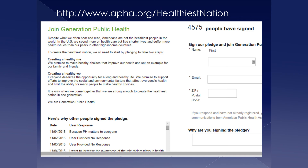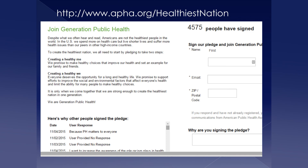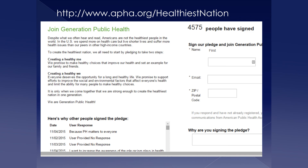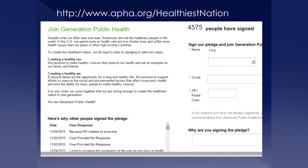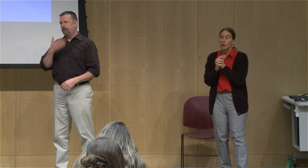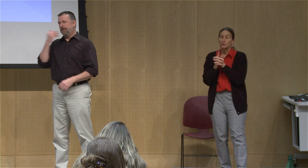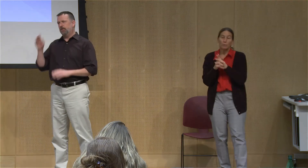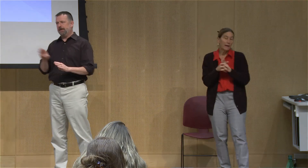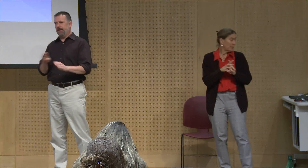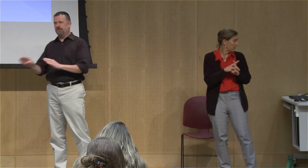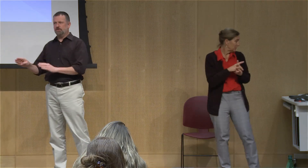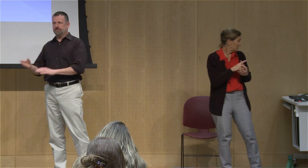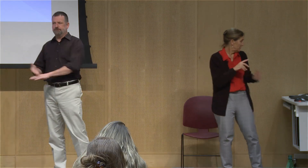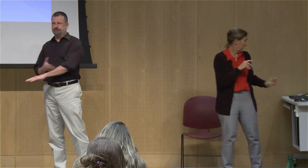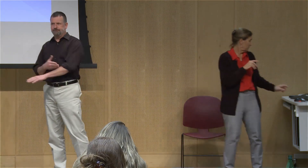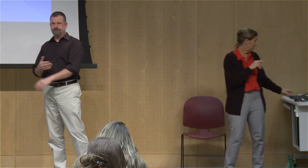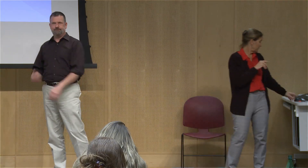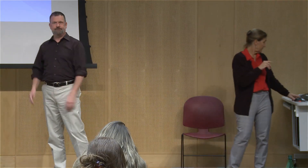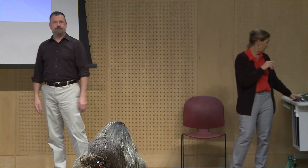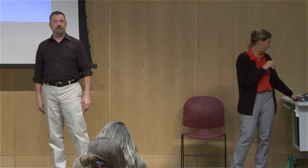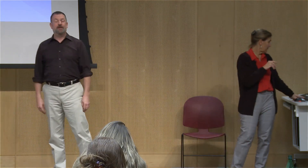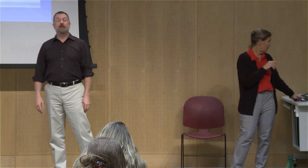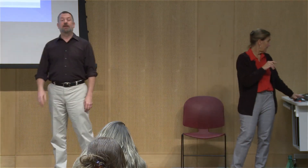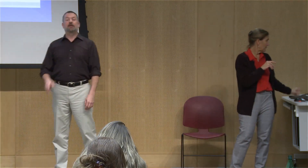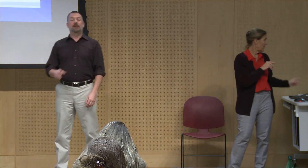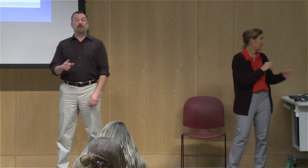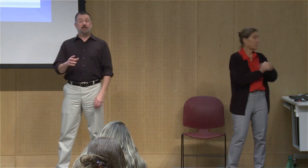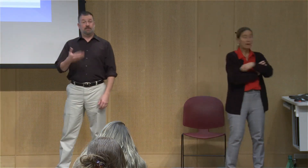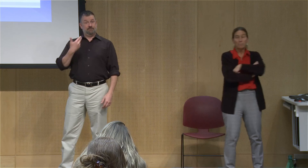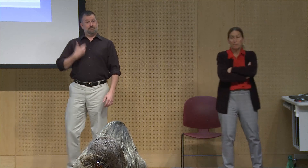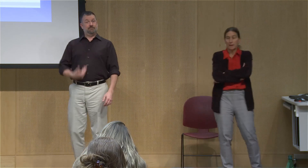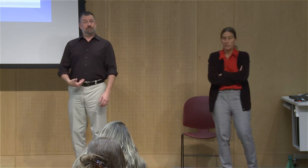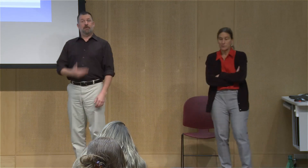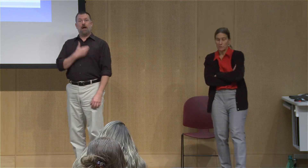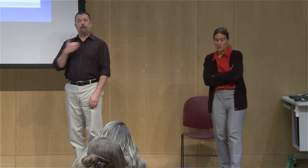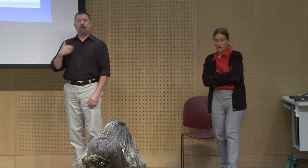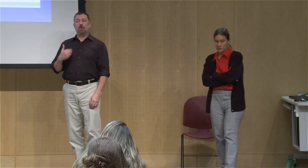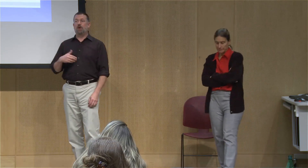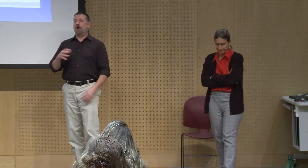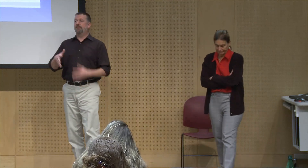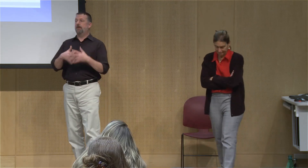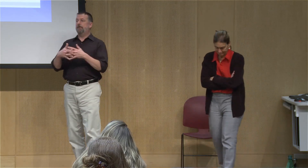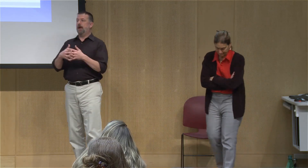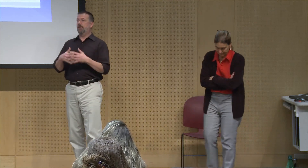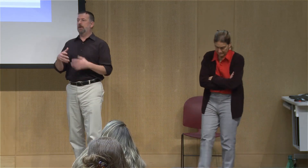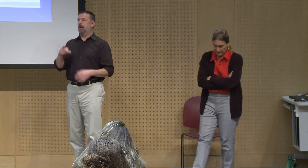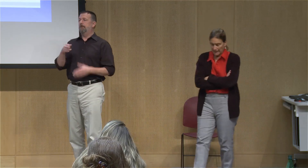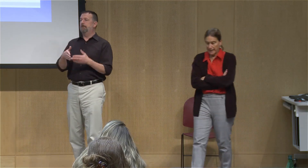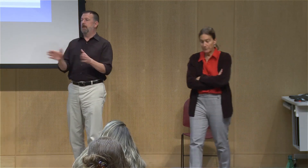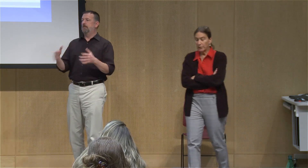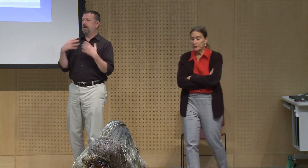SO WHAT I'M GONNA CHALLENGE YOU-- I'M A MEMBER OF THE AMERICAN PUBLIC HEALTH ASSOCIATION, AND IF YOU'RE INTERESTED IN MORE INFORMATION